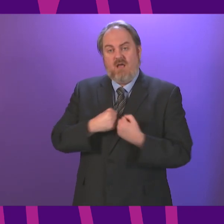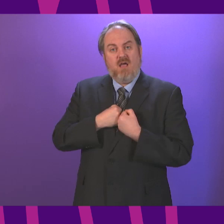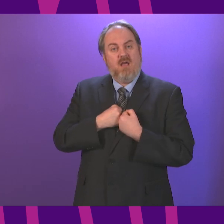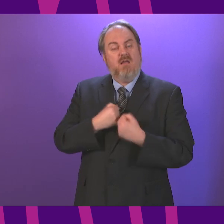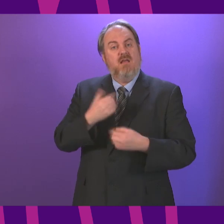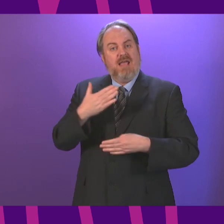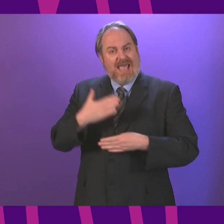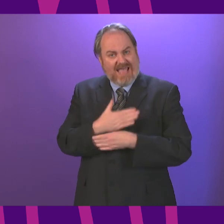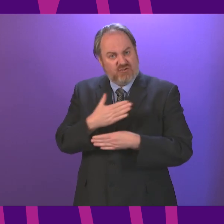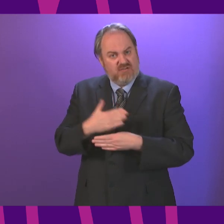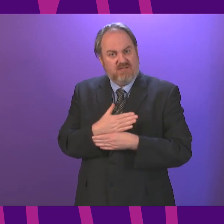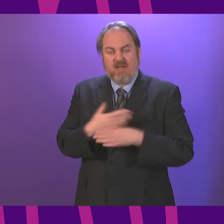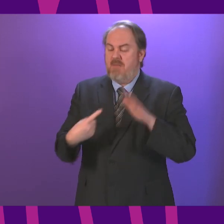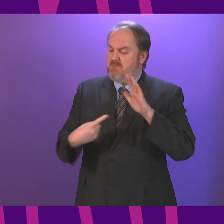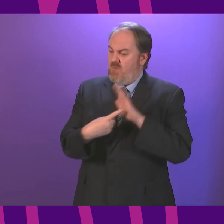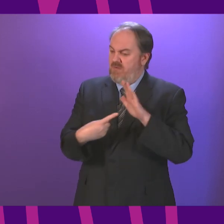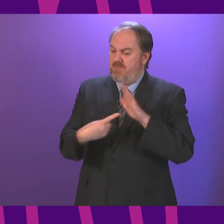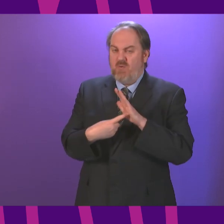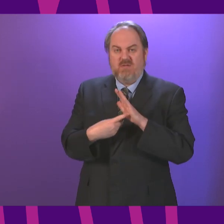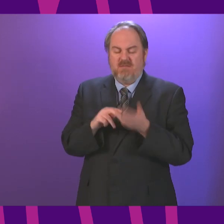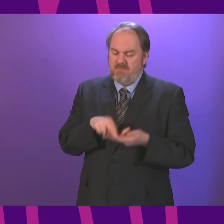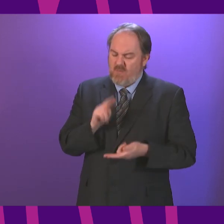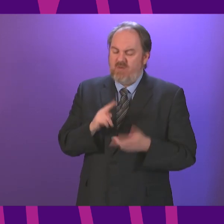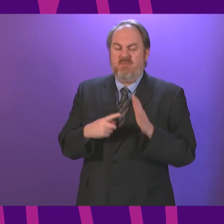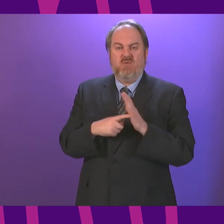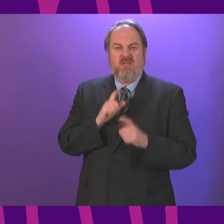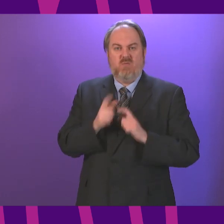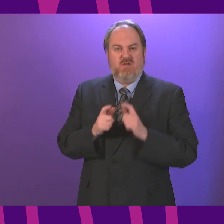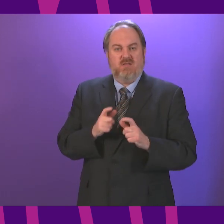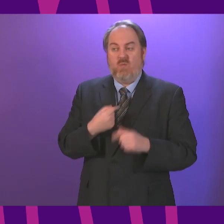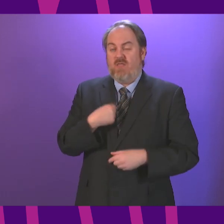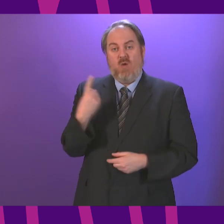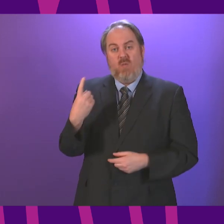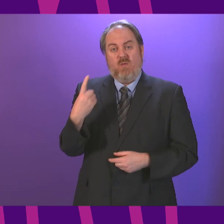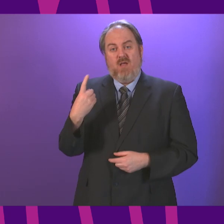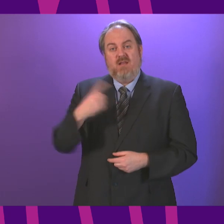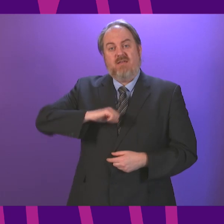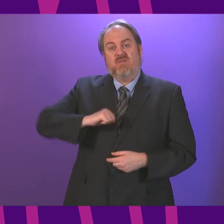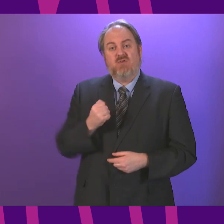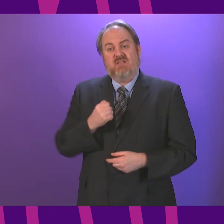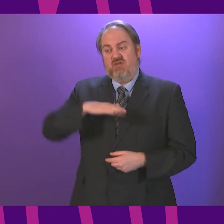what matter most. We are certainly the only part of the UK that has a child payment that puts money